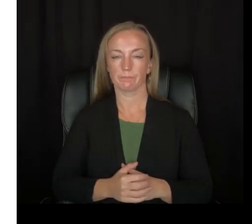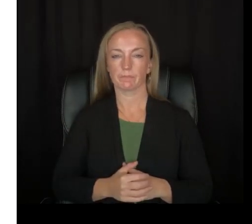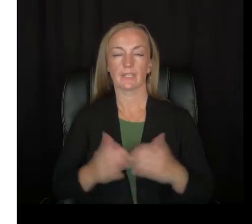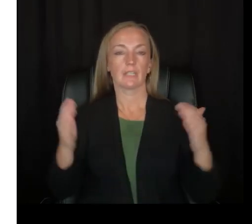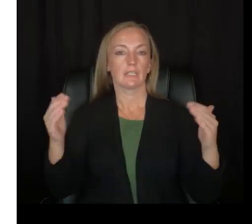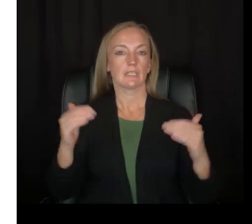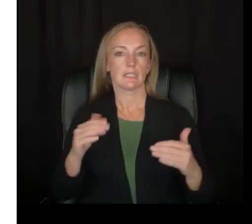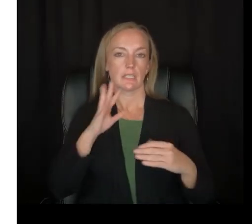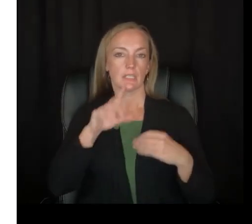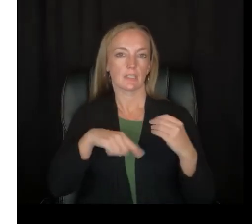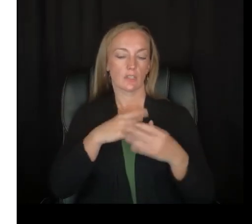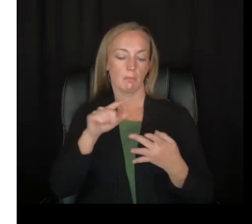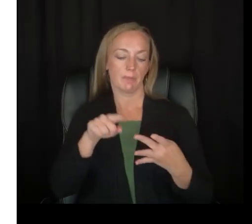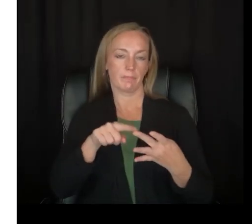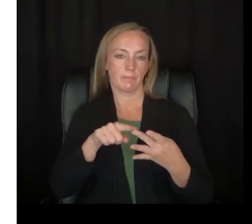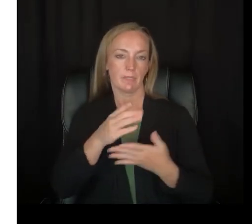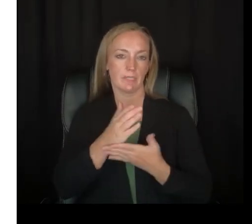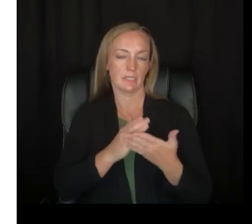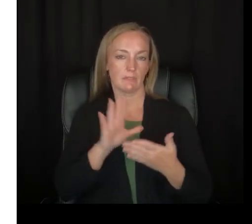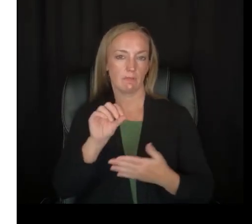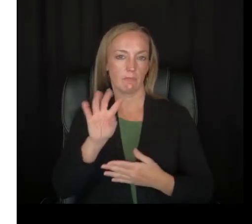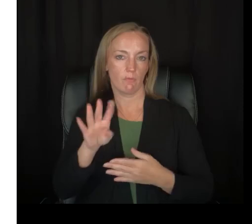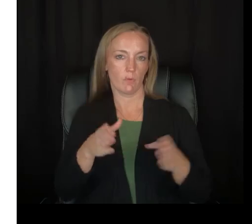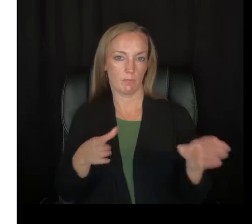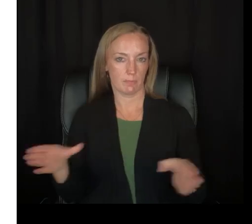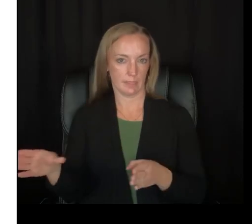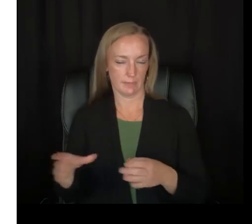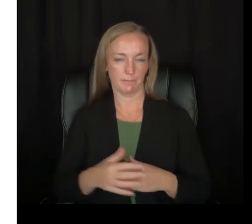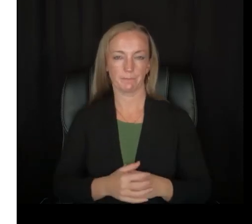Next, let's talk about Section 504 or 504 plans.